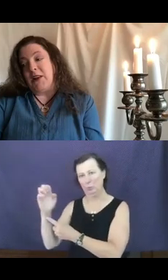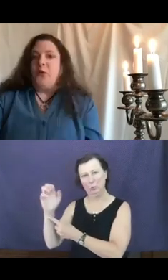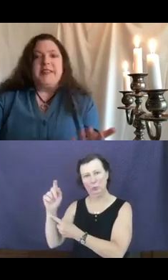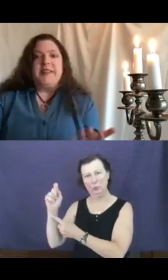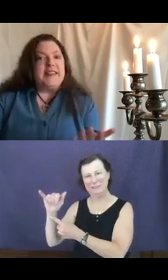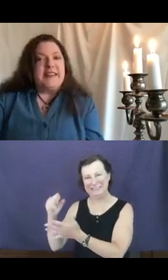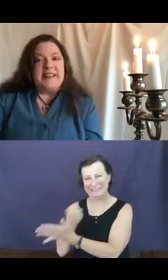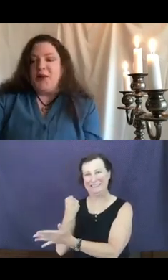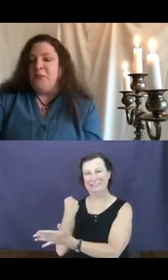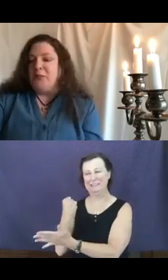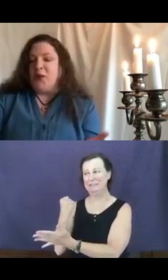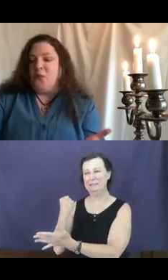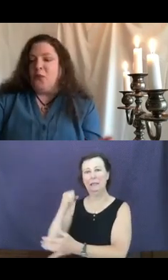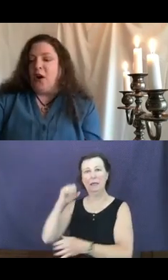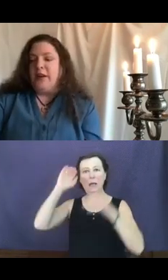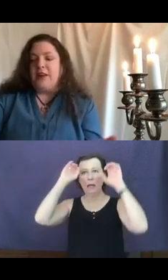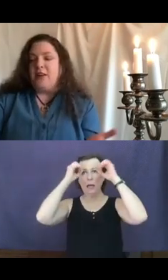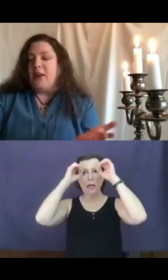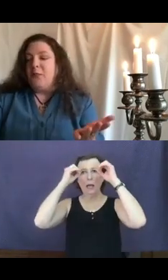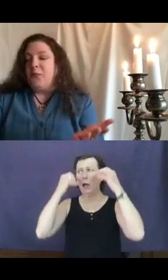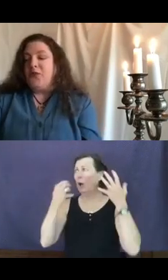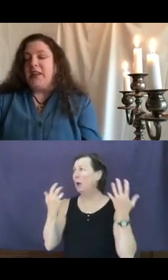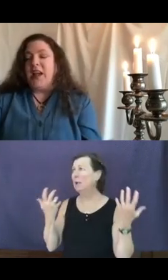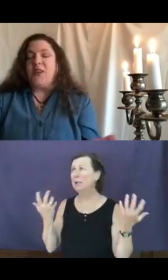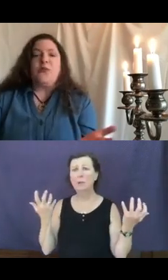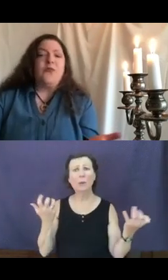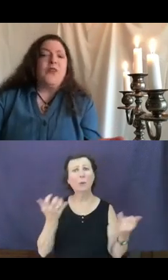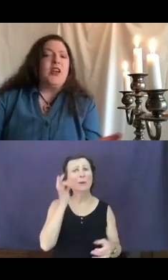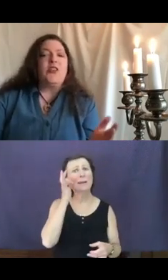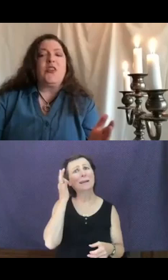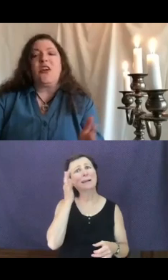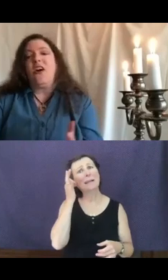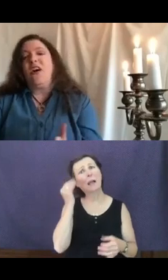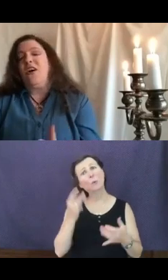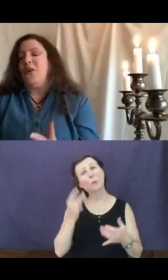Owl simply wanted Pussycat to feel the calm